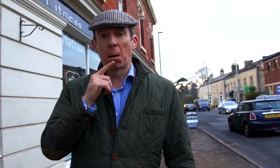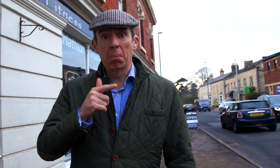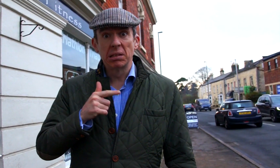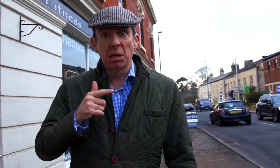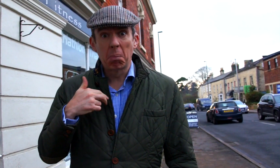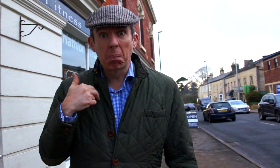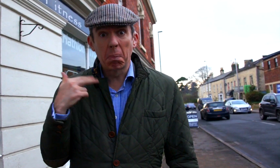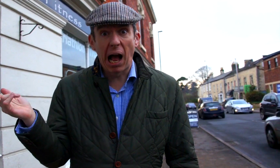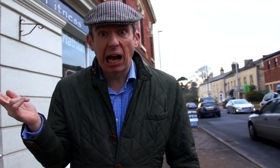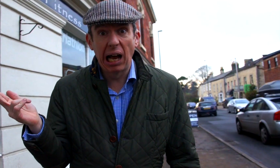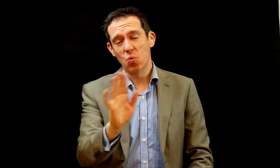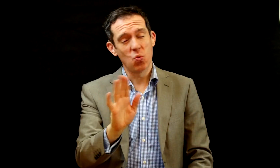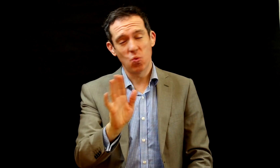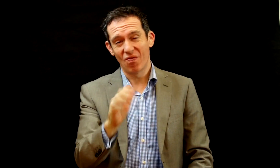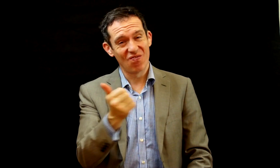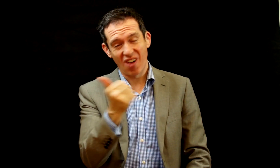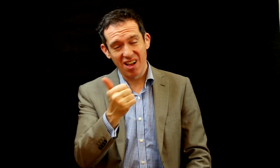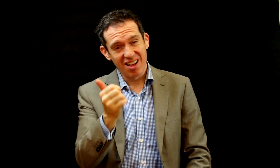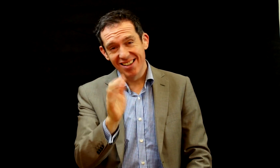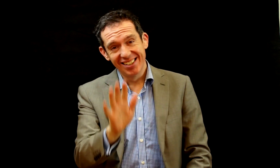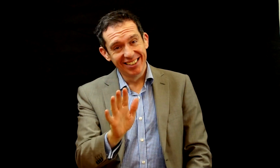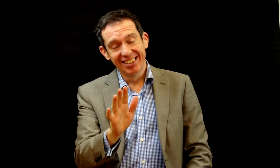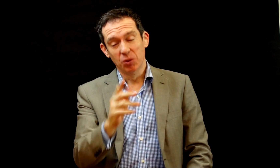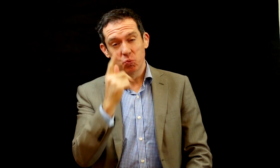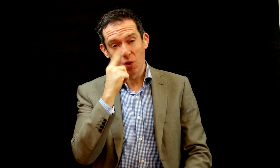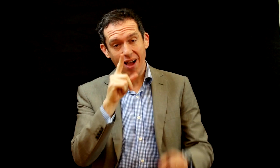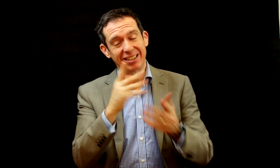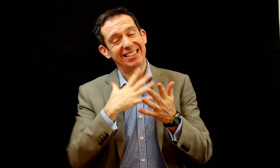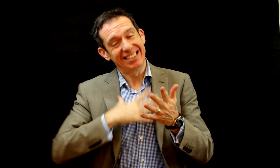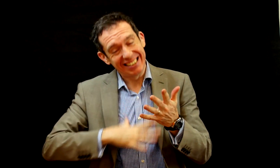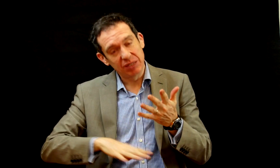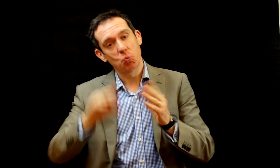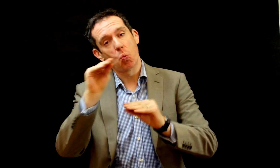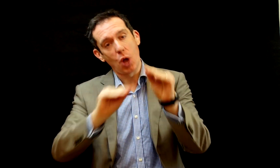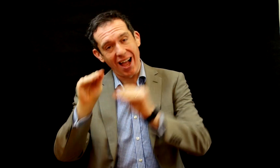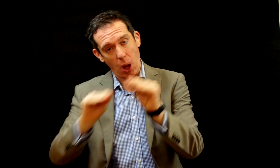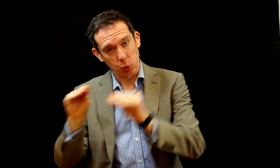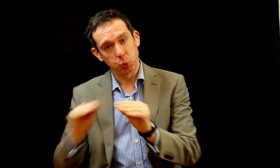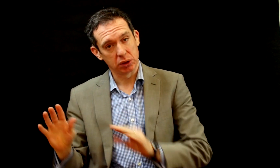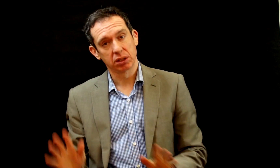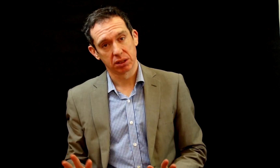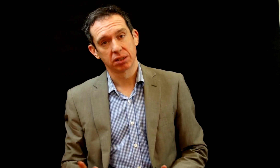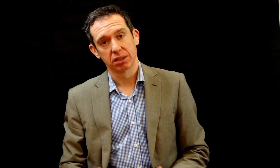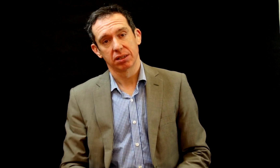Do I need to take the bike back? No it’s fine but you need to work out your money, that’s all.